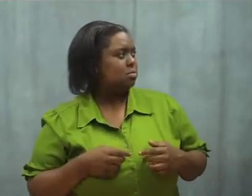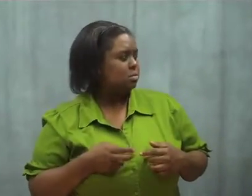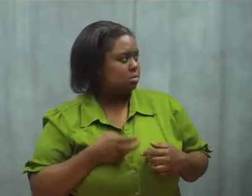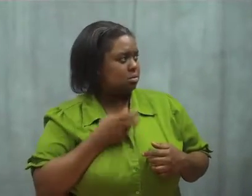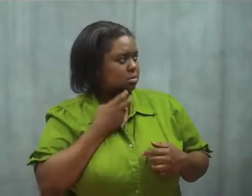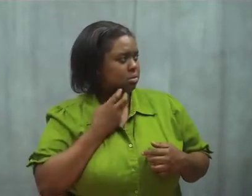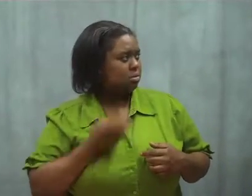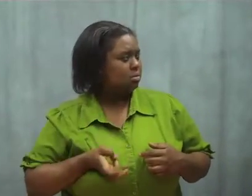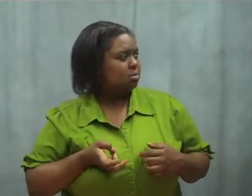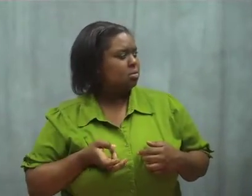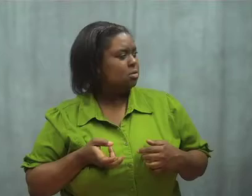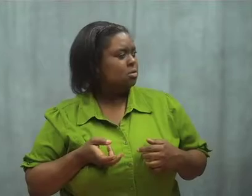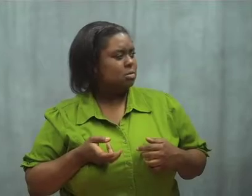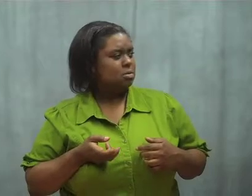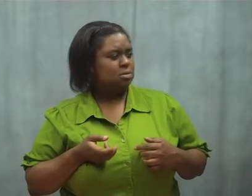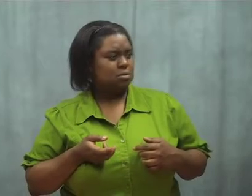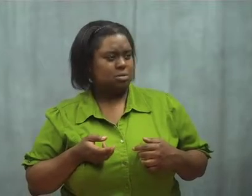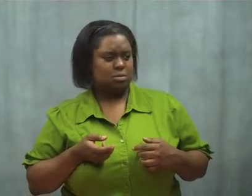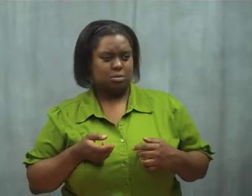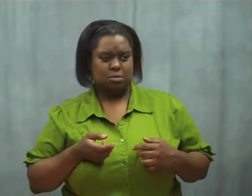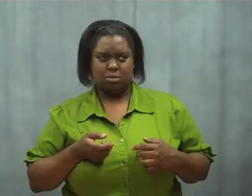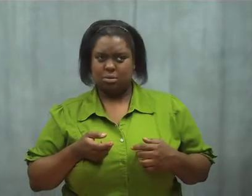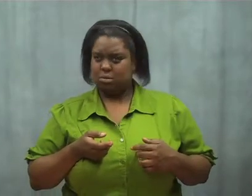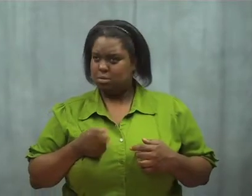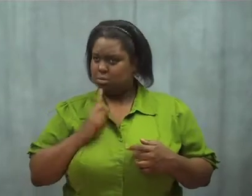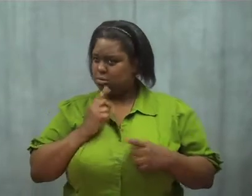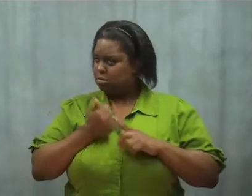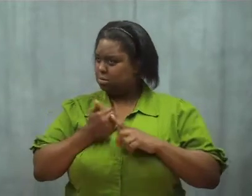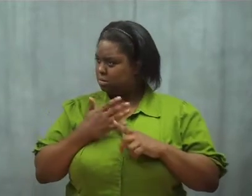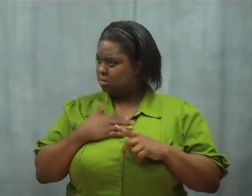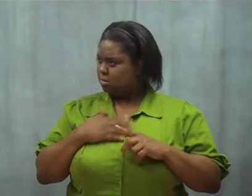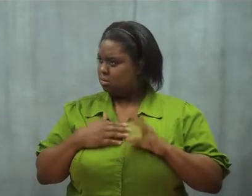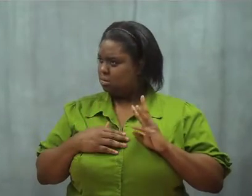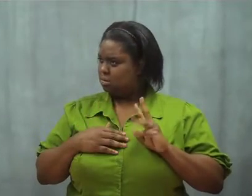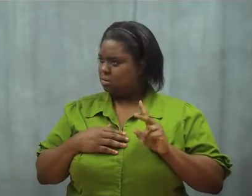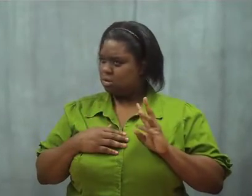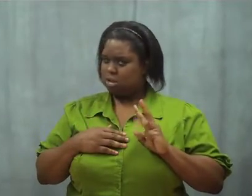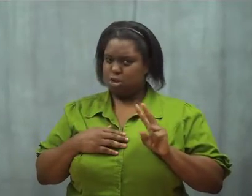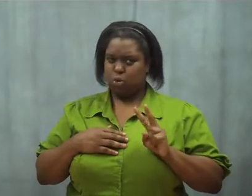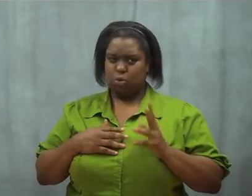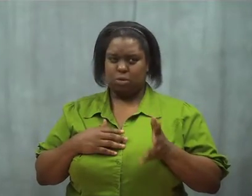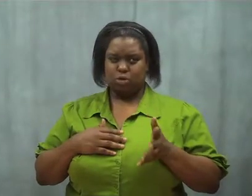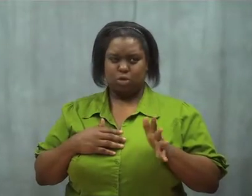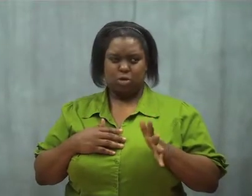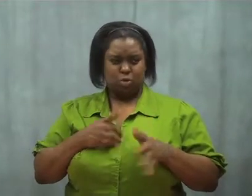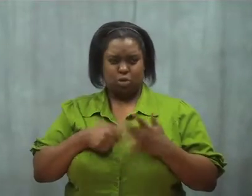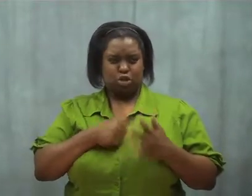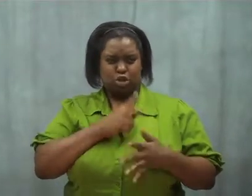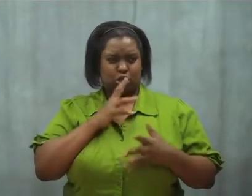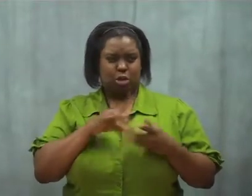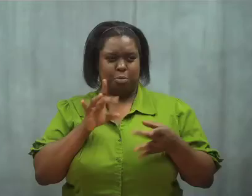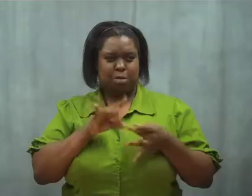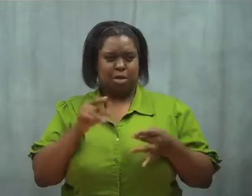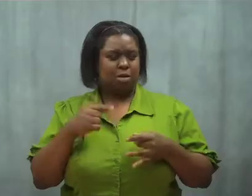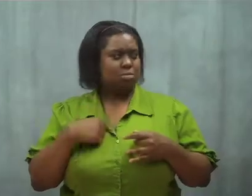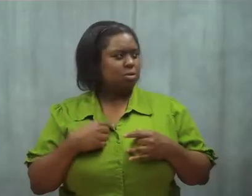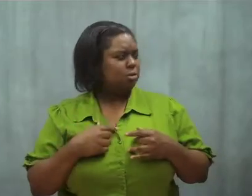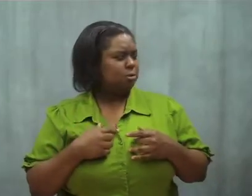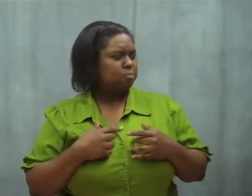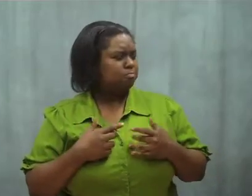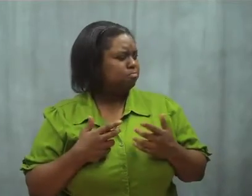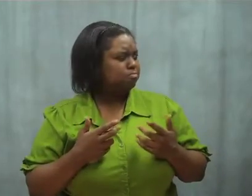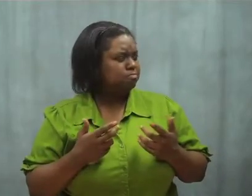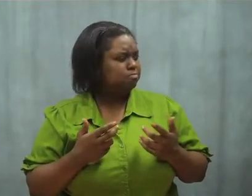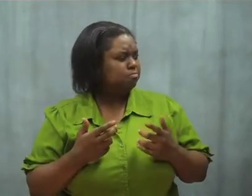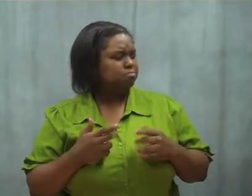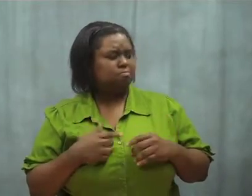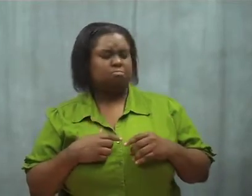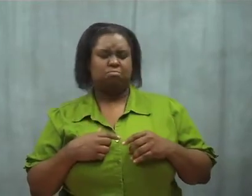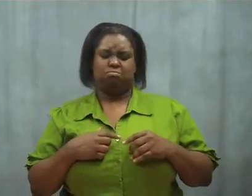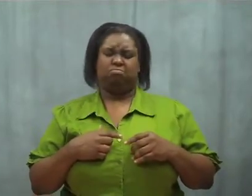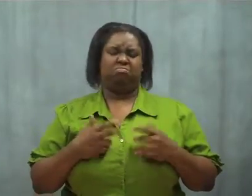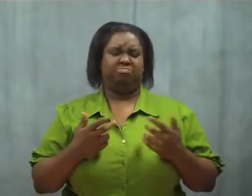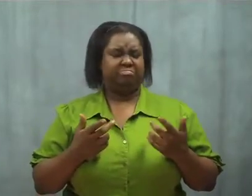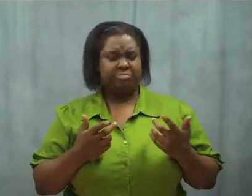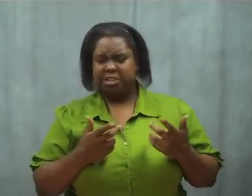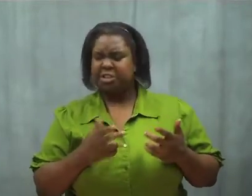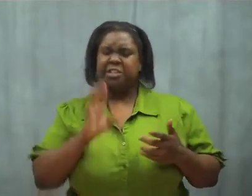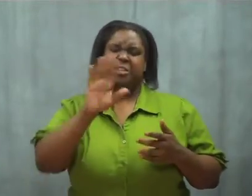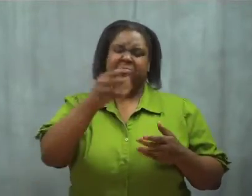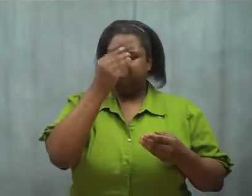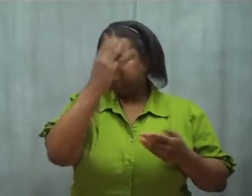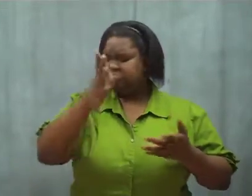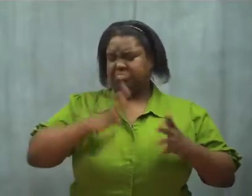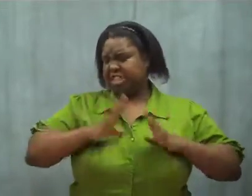My friend said to me, "So my speed is 71 or 72, what's she talking about?"